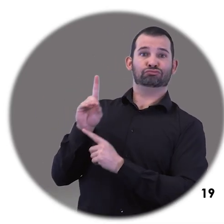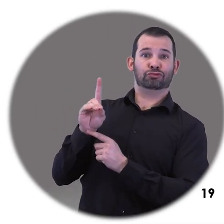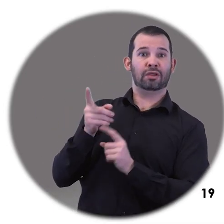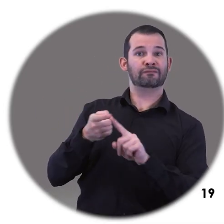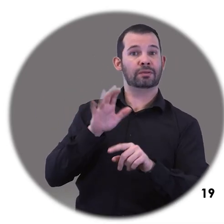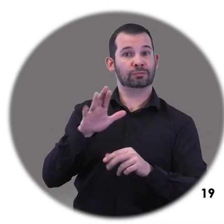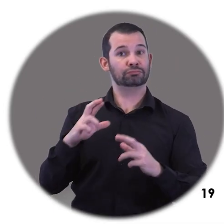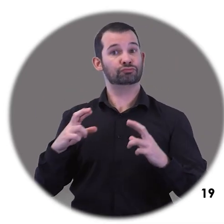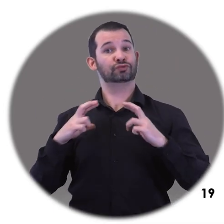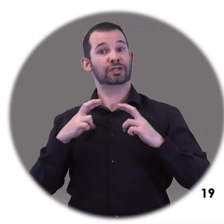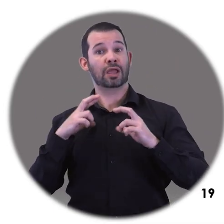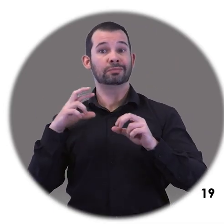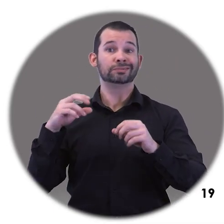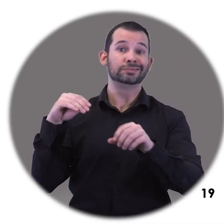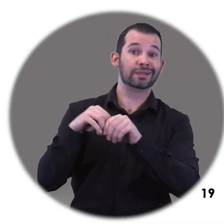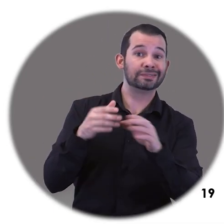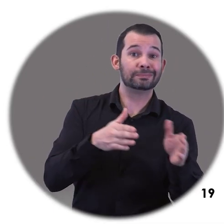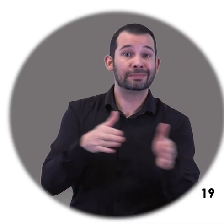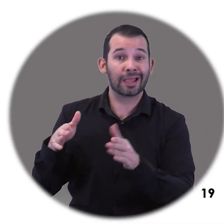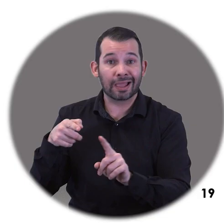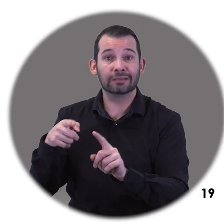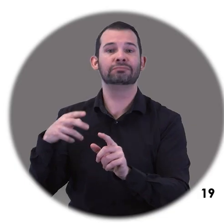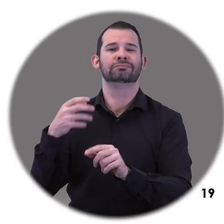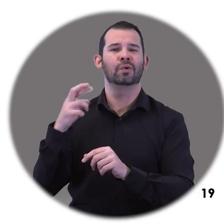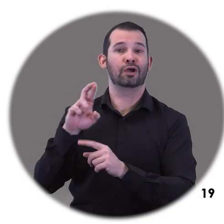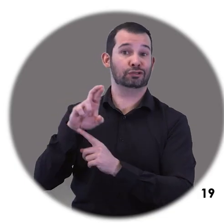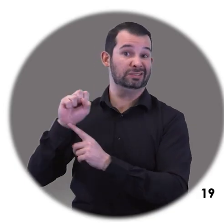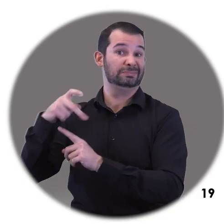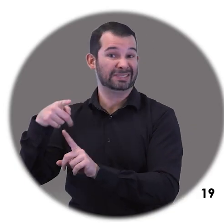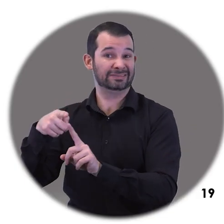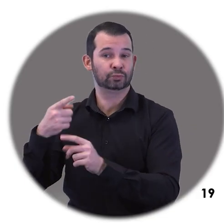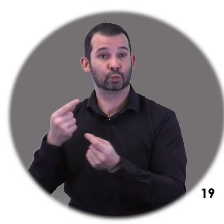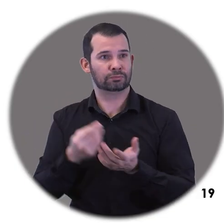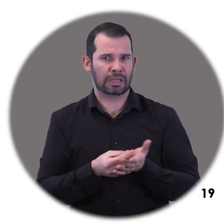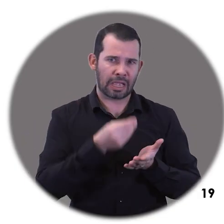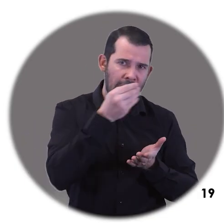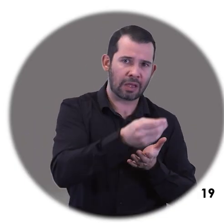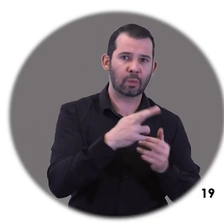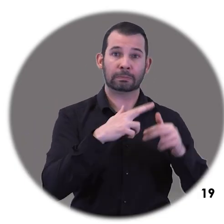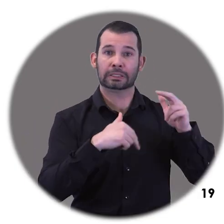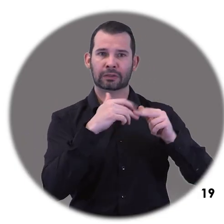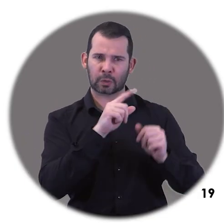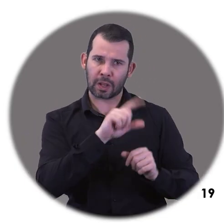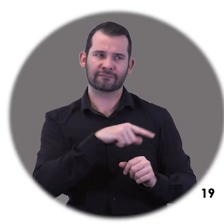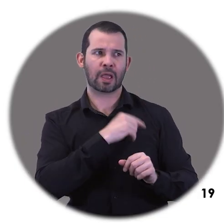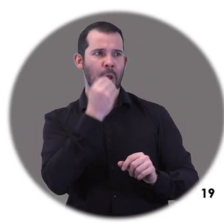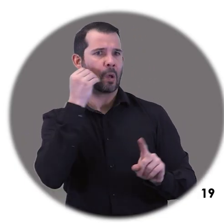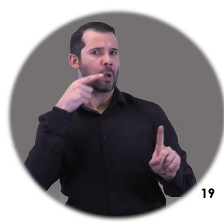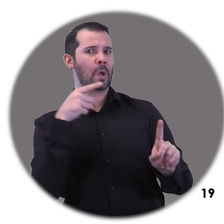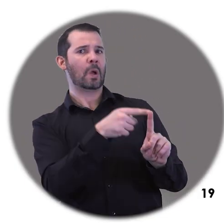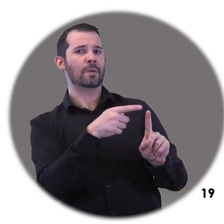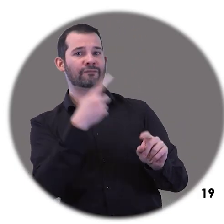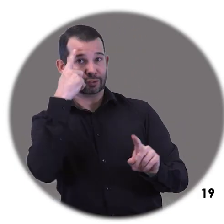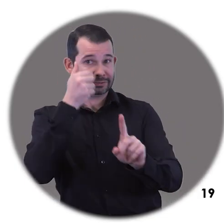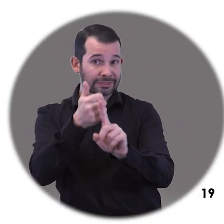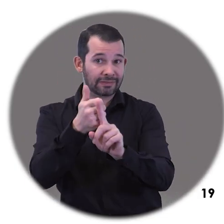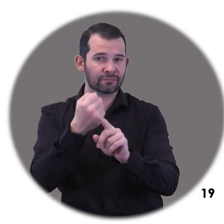registered retirement savings plans, or RRSPs, to buy or build a qualifying home for yourself